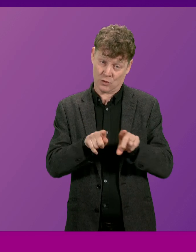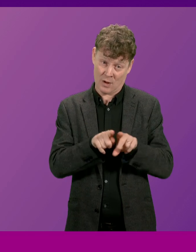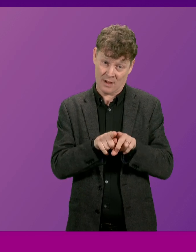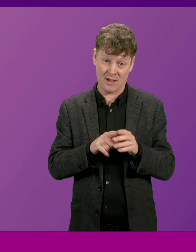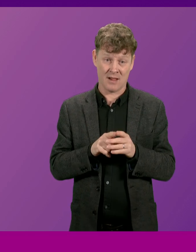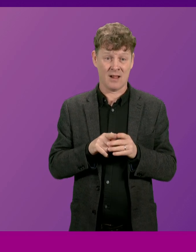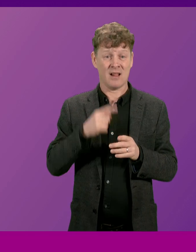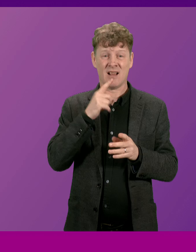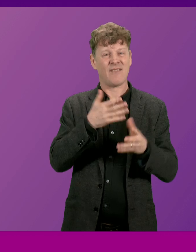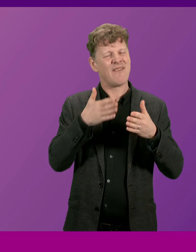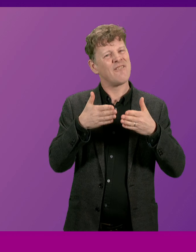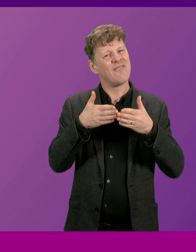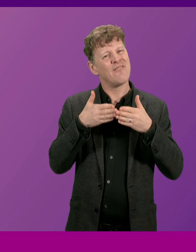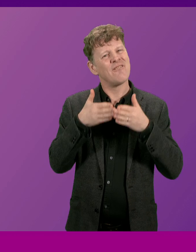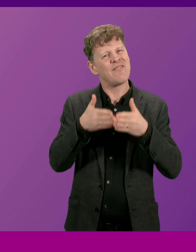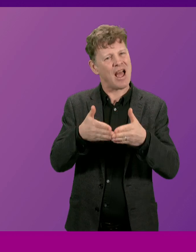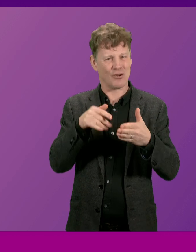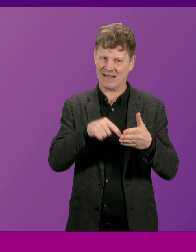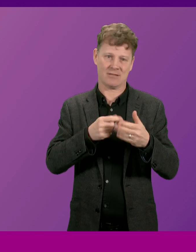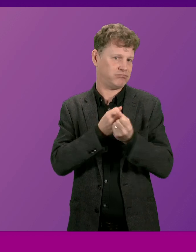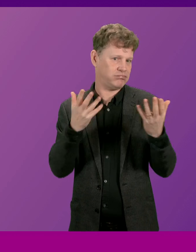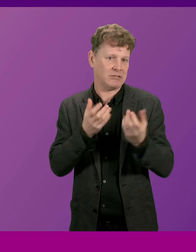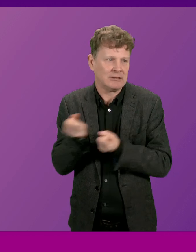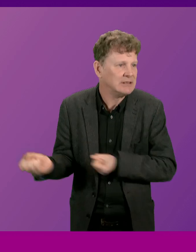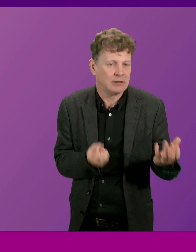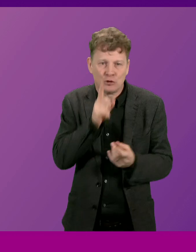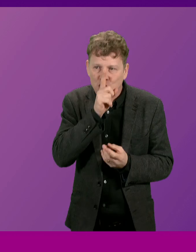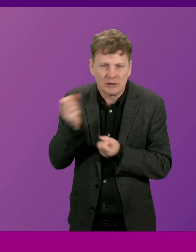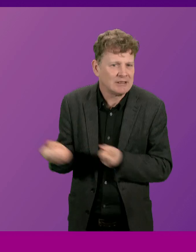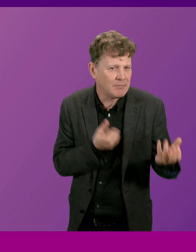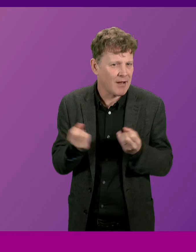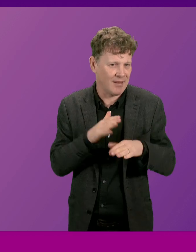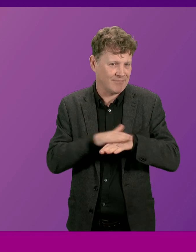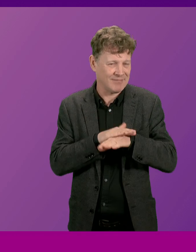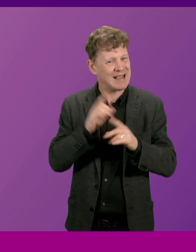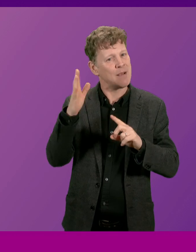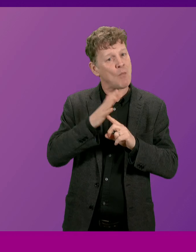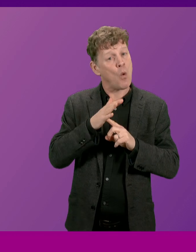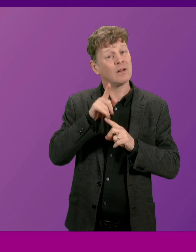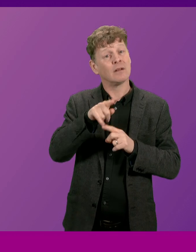channels. Does the First Minister agree that it is important that passengers are aware of suspicious